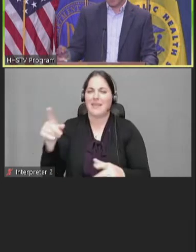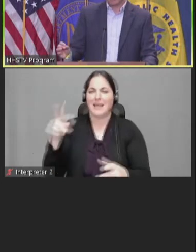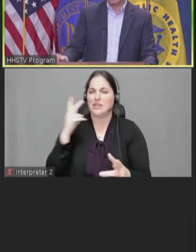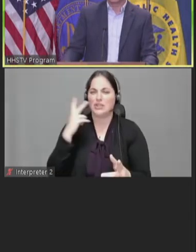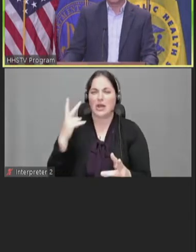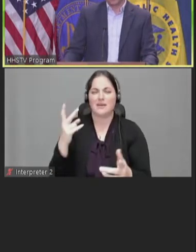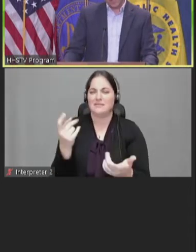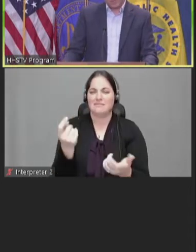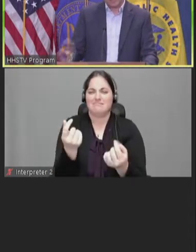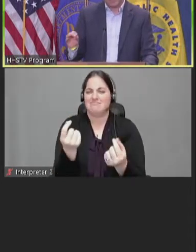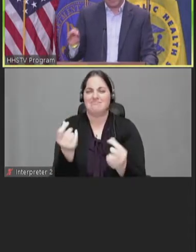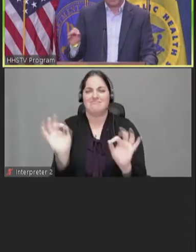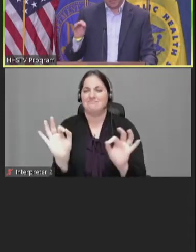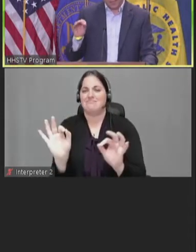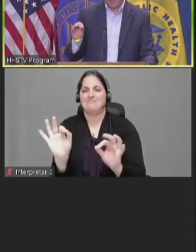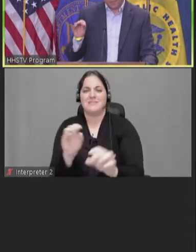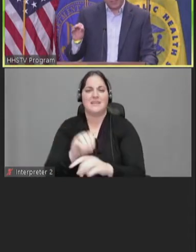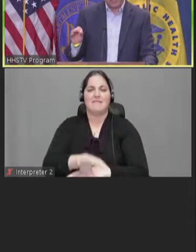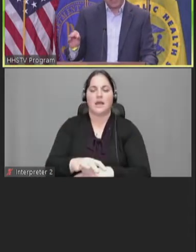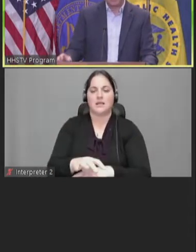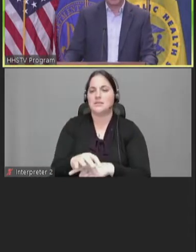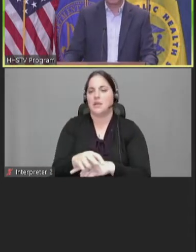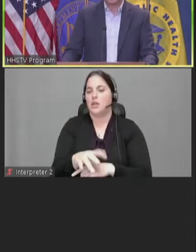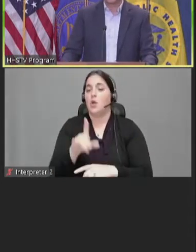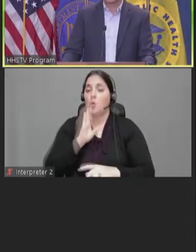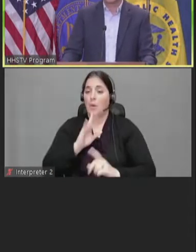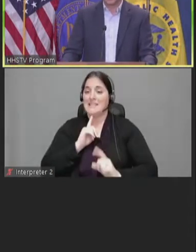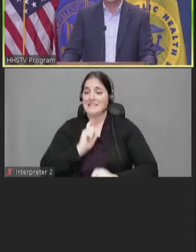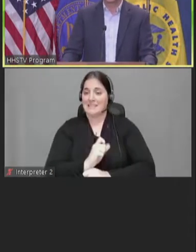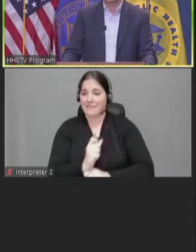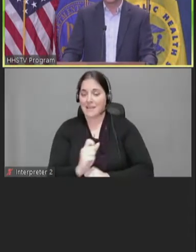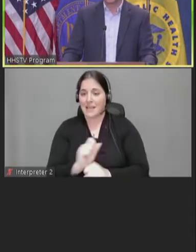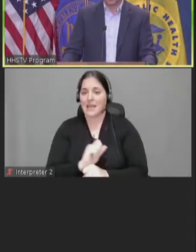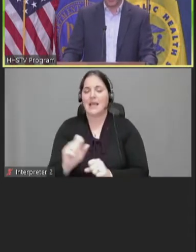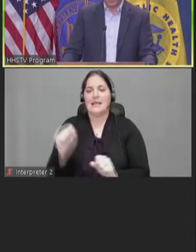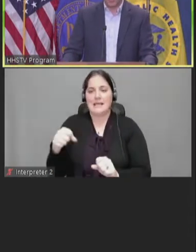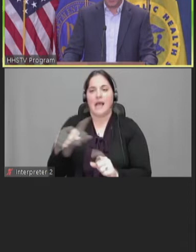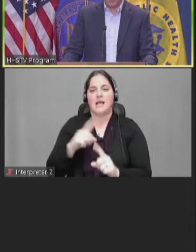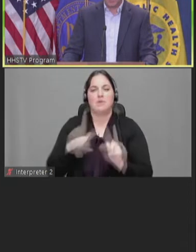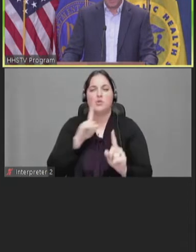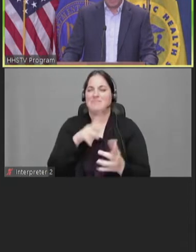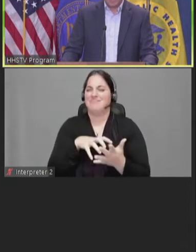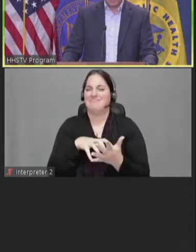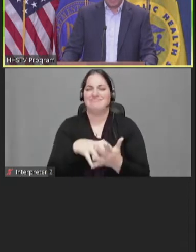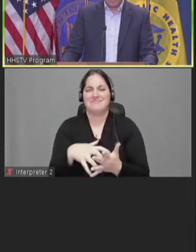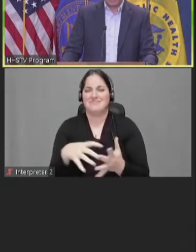effect. There was -- it was significant, but it was a very weak association. And